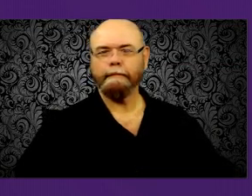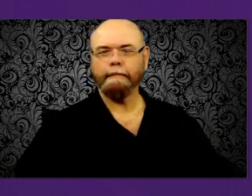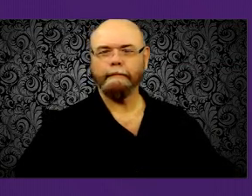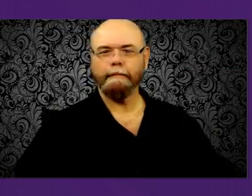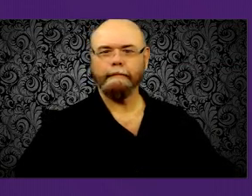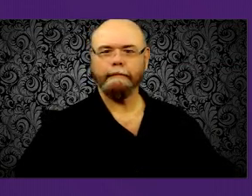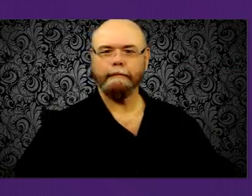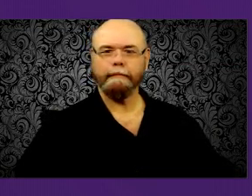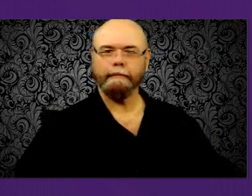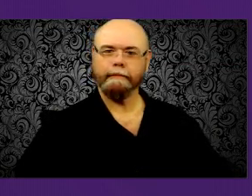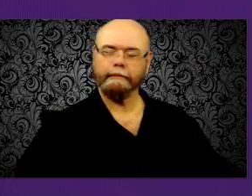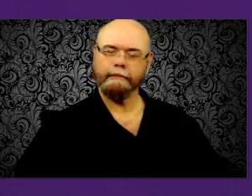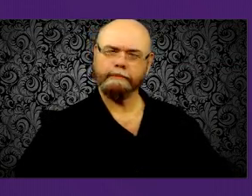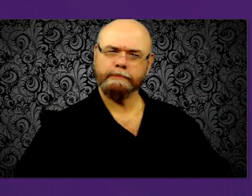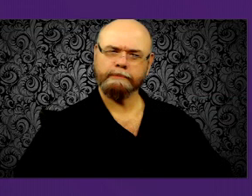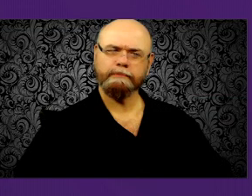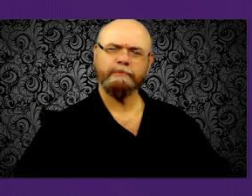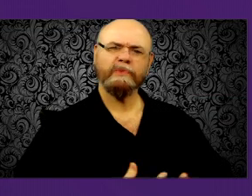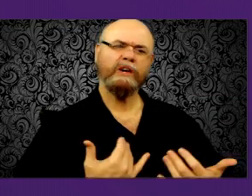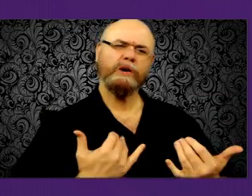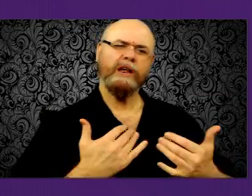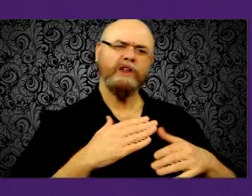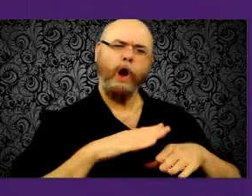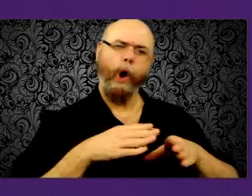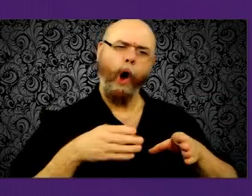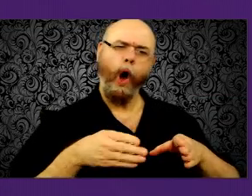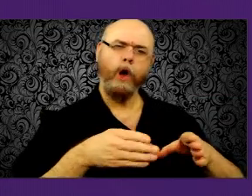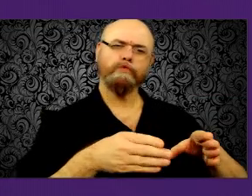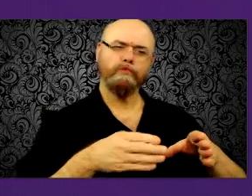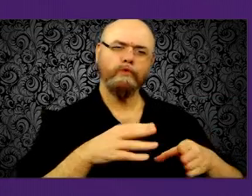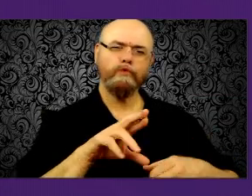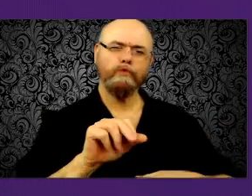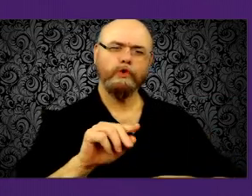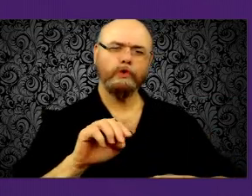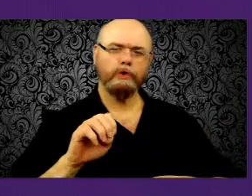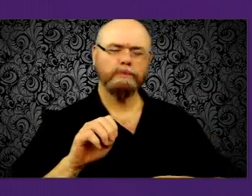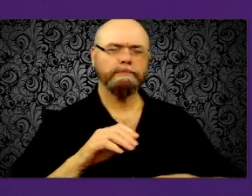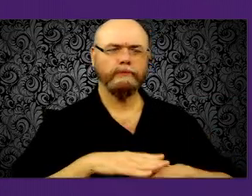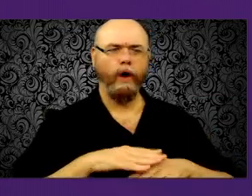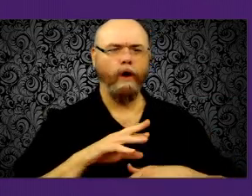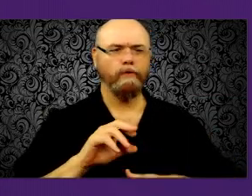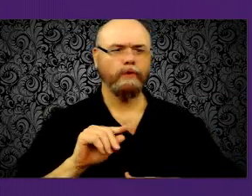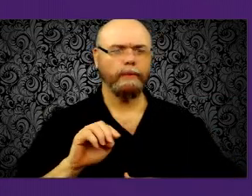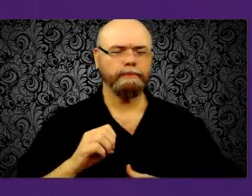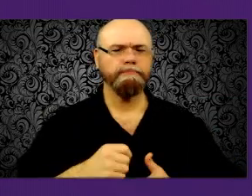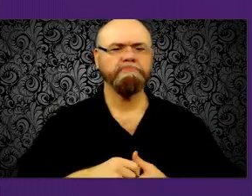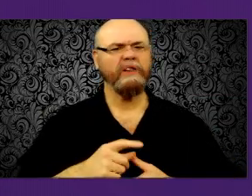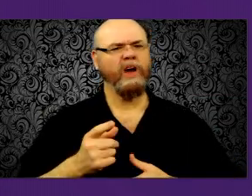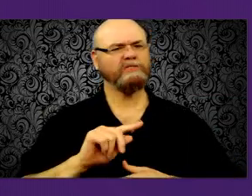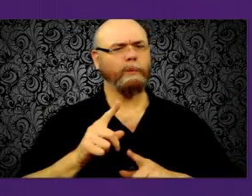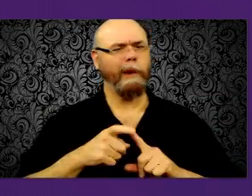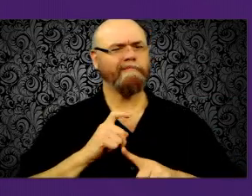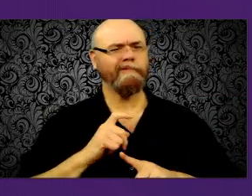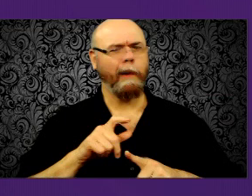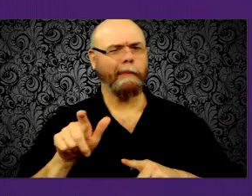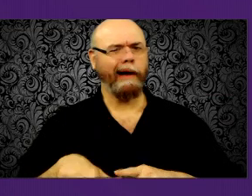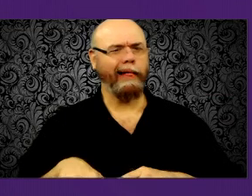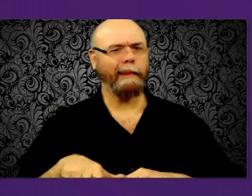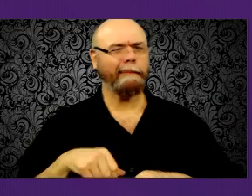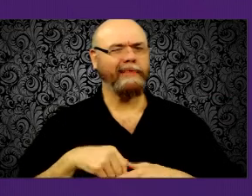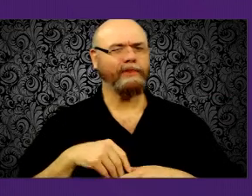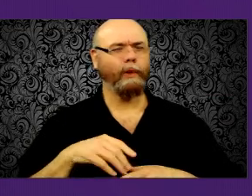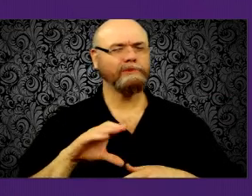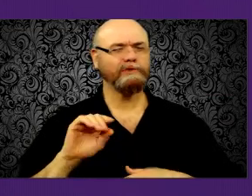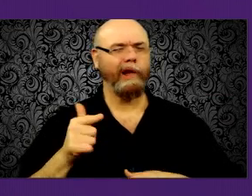So, en route next to crafting our 'Where I'm From' poems and collages based on personal moving and